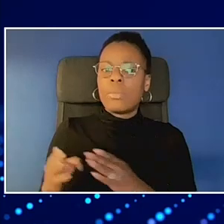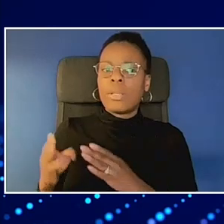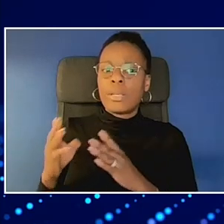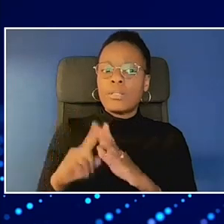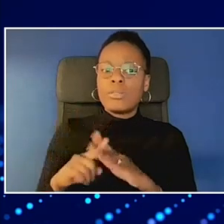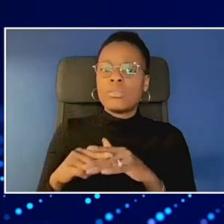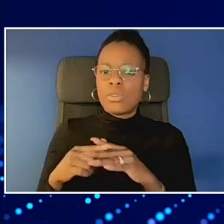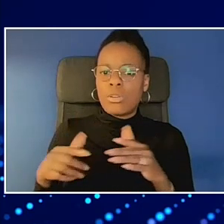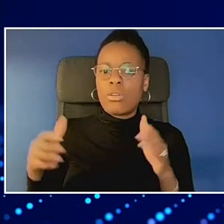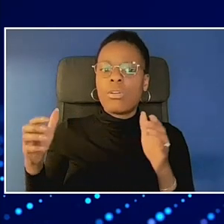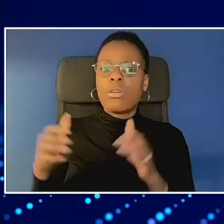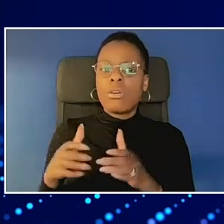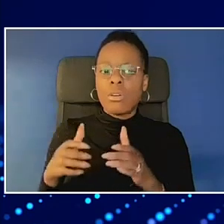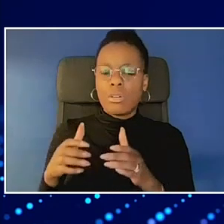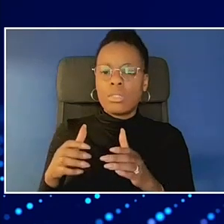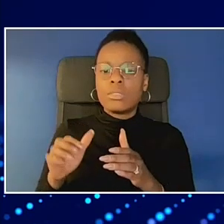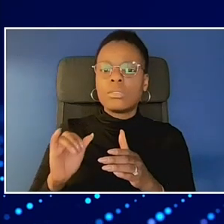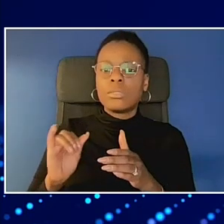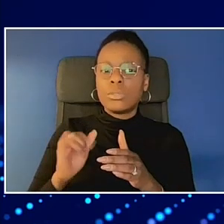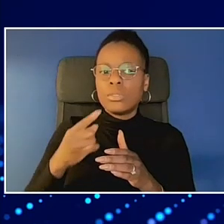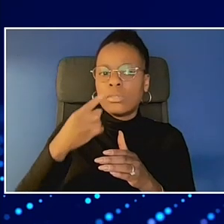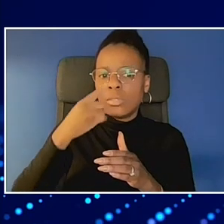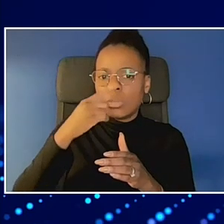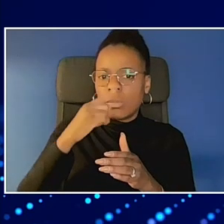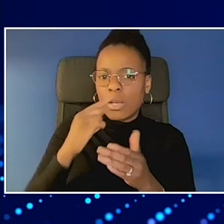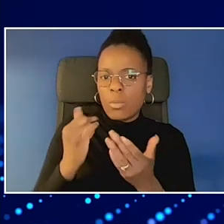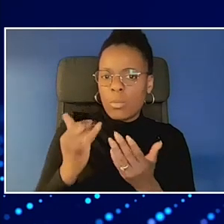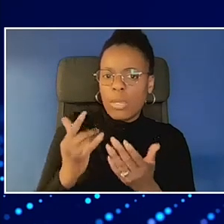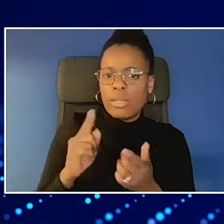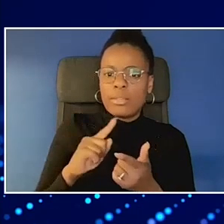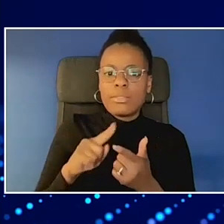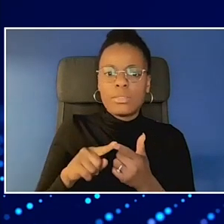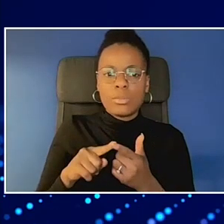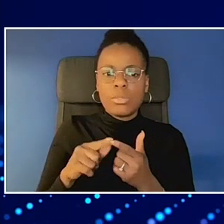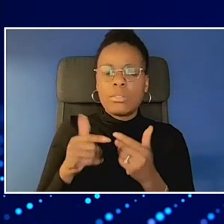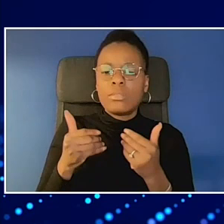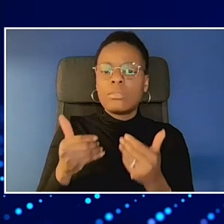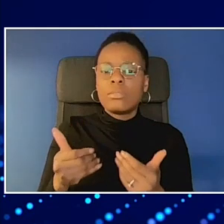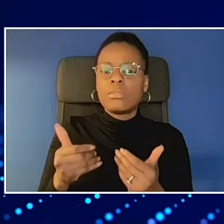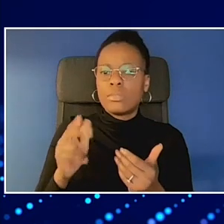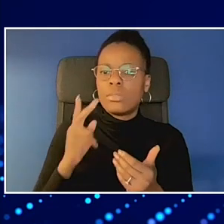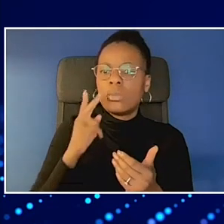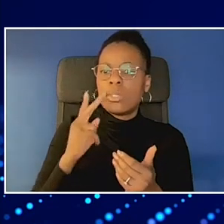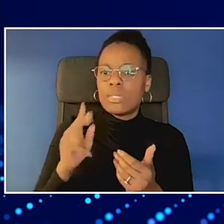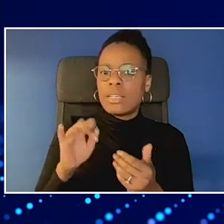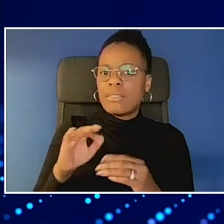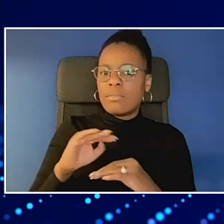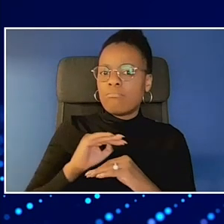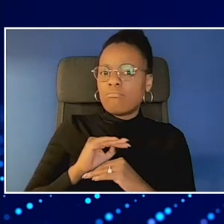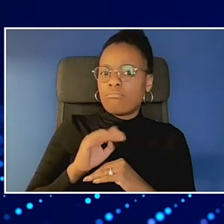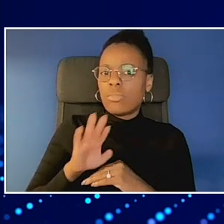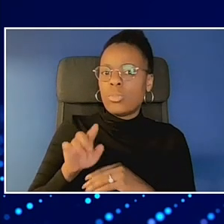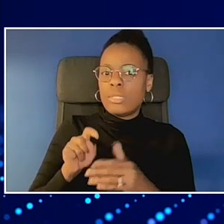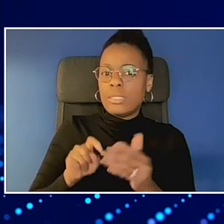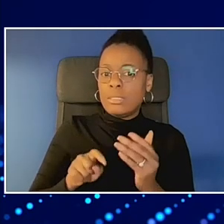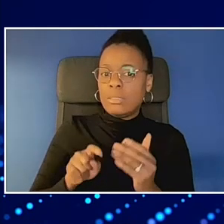So if you just wait until we get to that- and that- and then we'll see if that suffices for your needs? Sure.